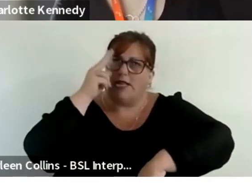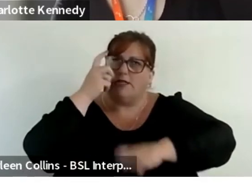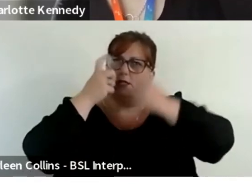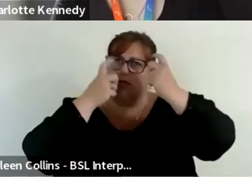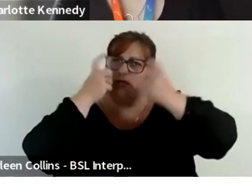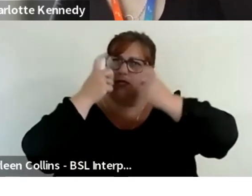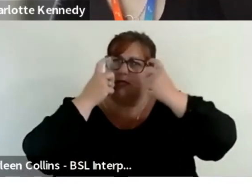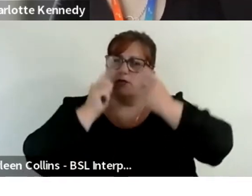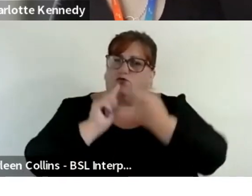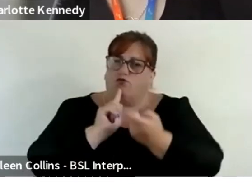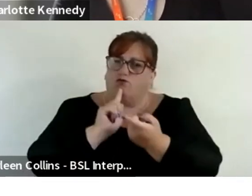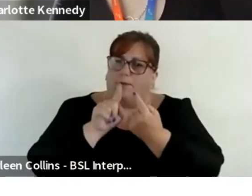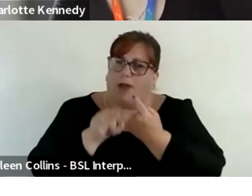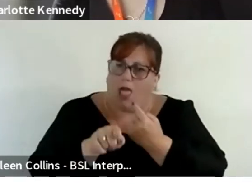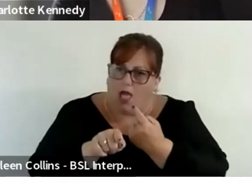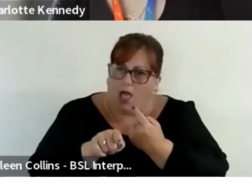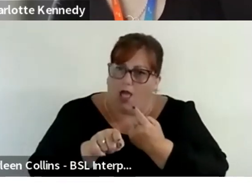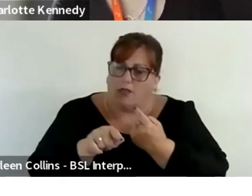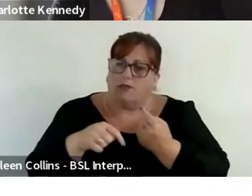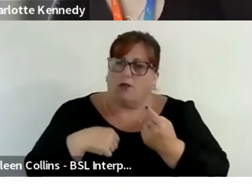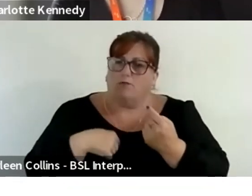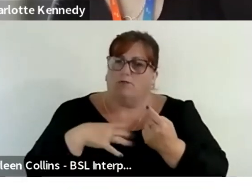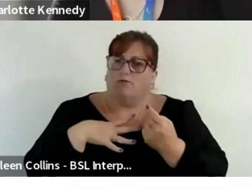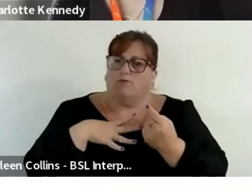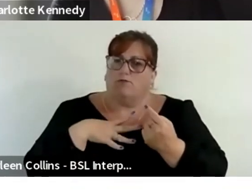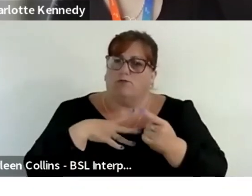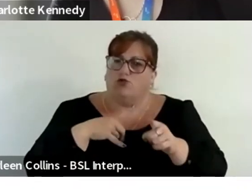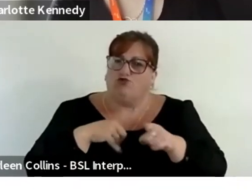especially if I'm going to be talking, and write up a bit of a script.